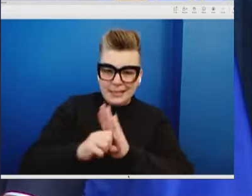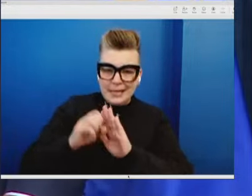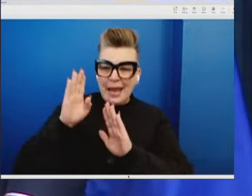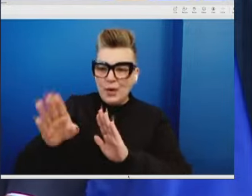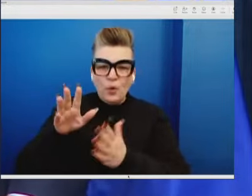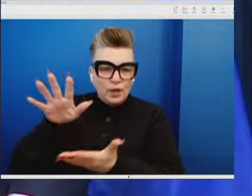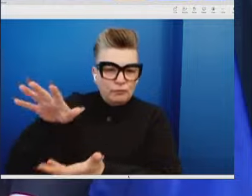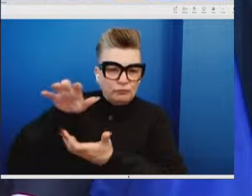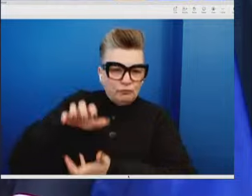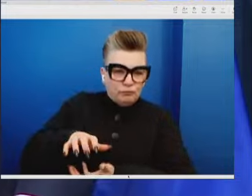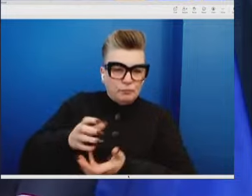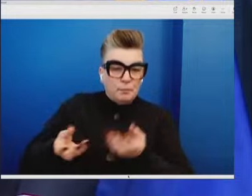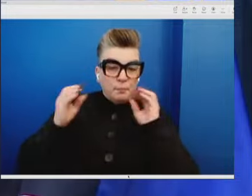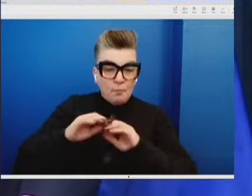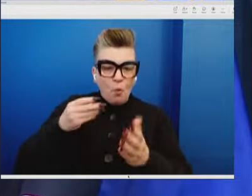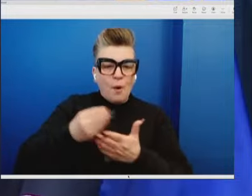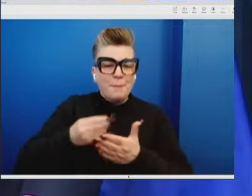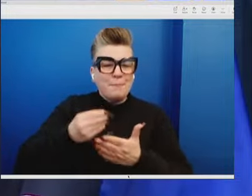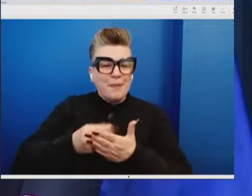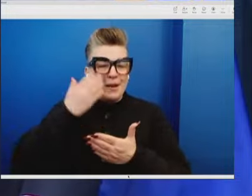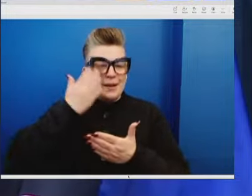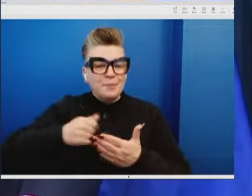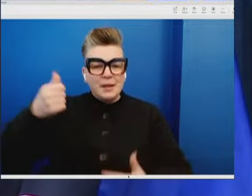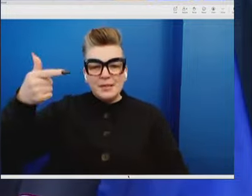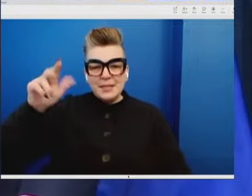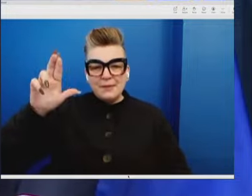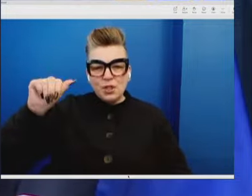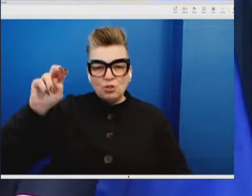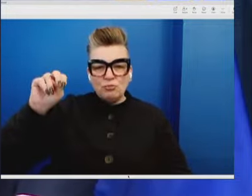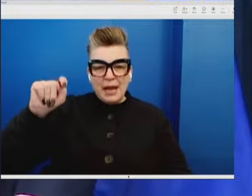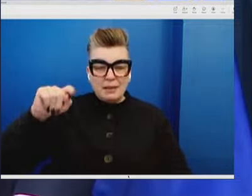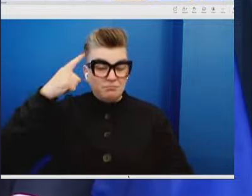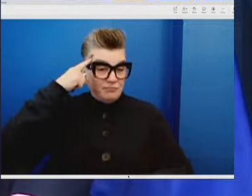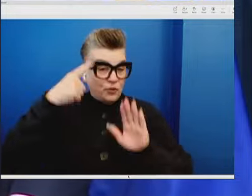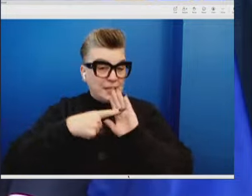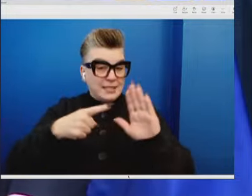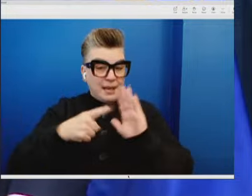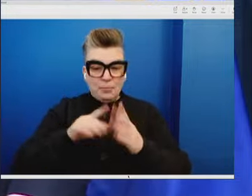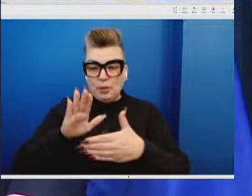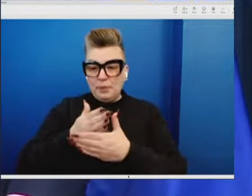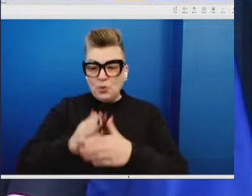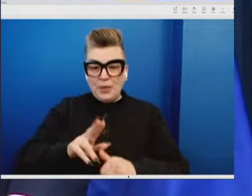because of those grants. As an example, 2- to $20 million for all of those implementations. But